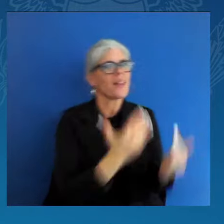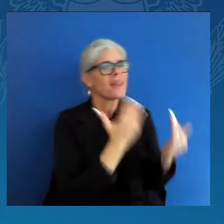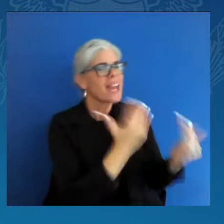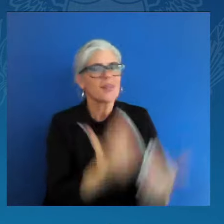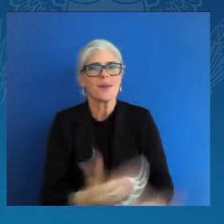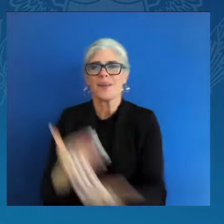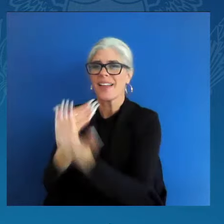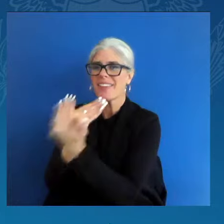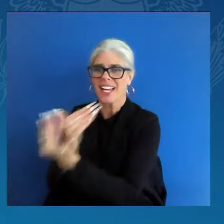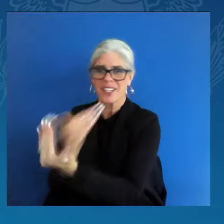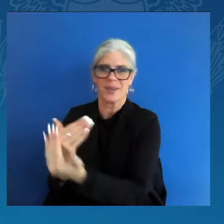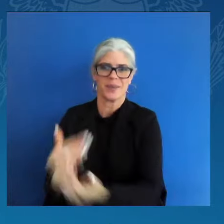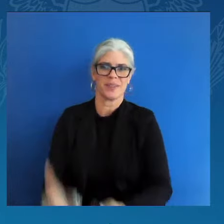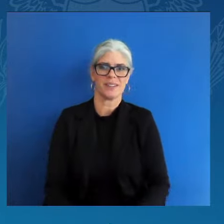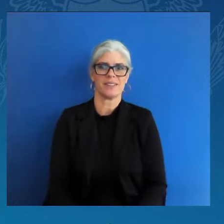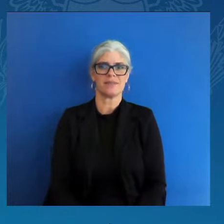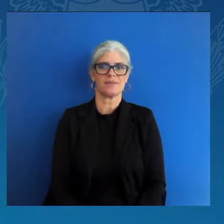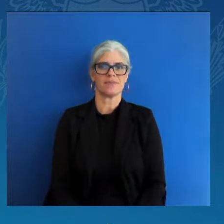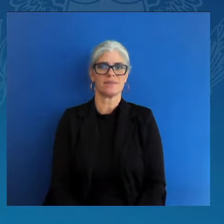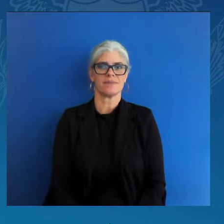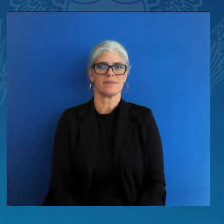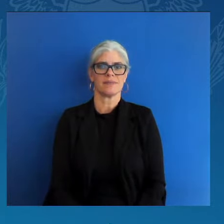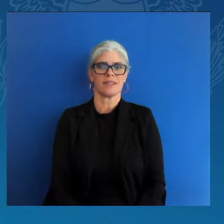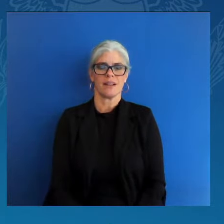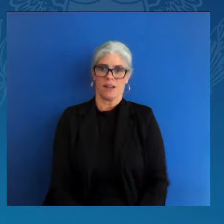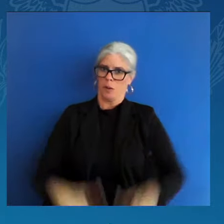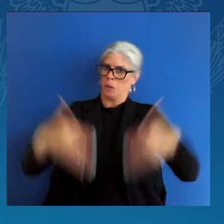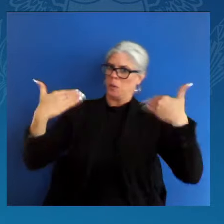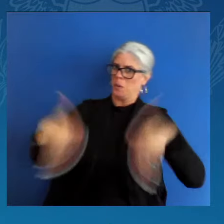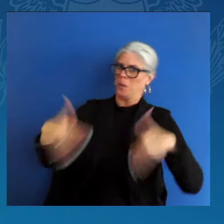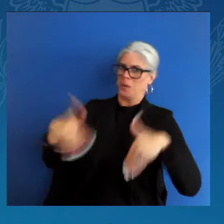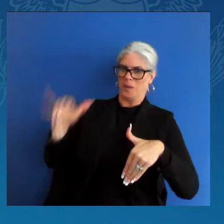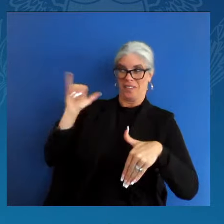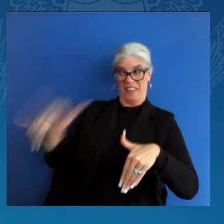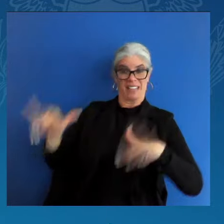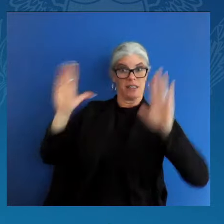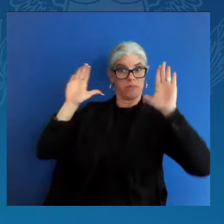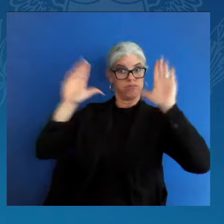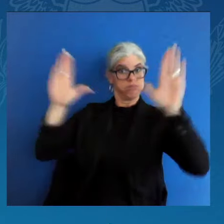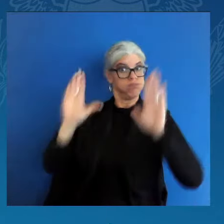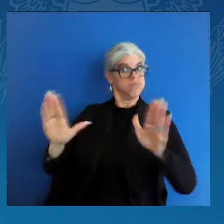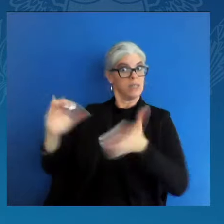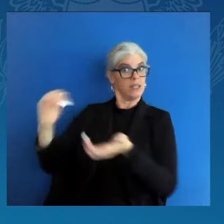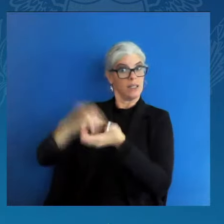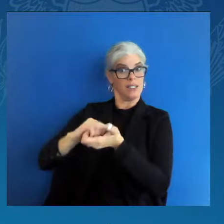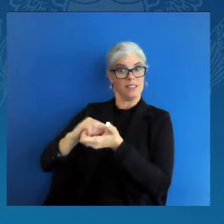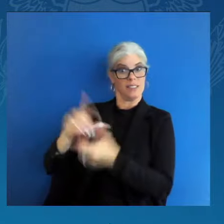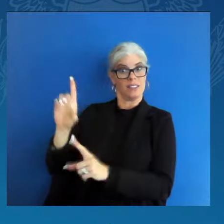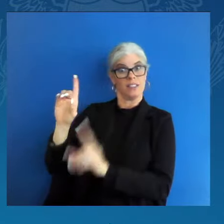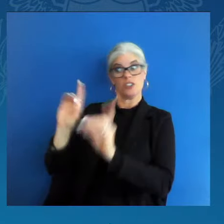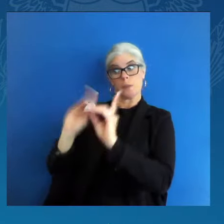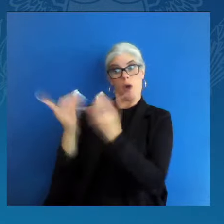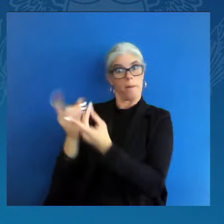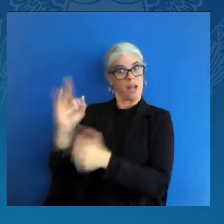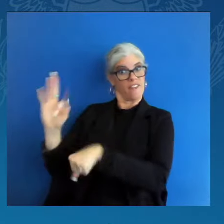and Department of Transportation. Phil, as you said, and the Vice President said the U.S. is returning to the moon.